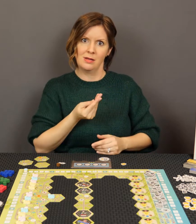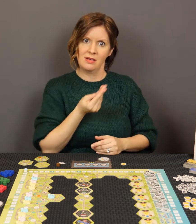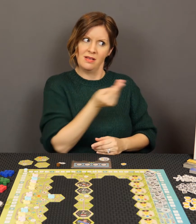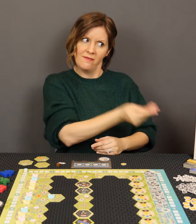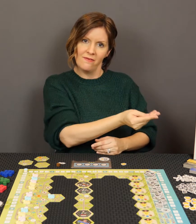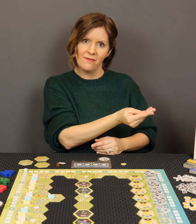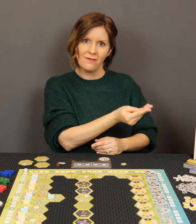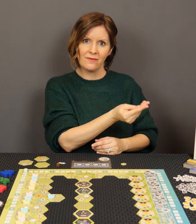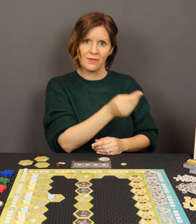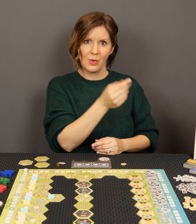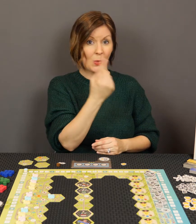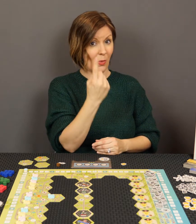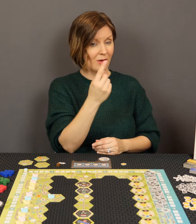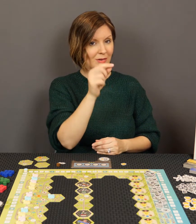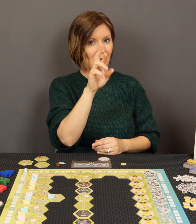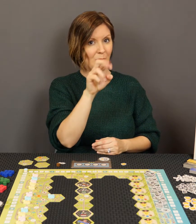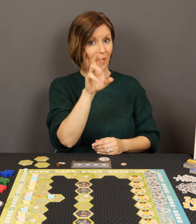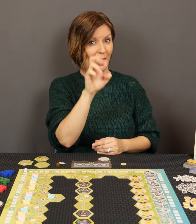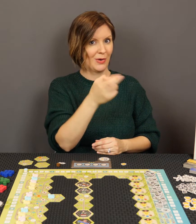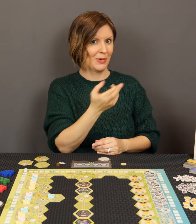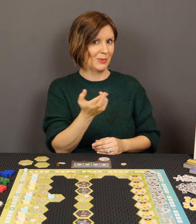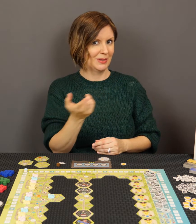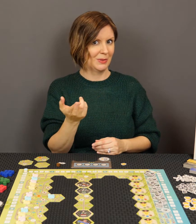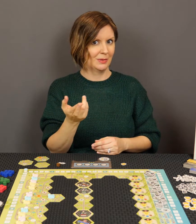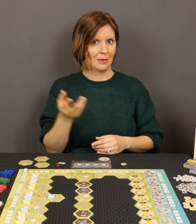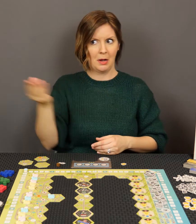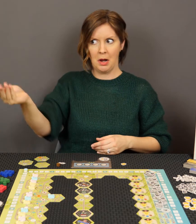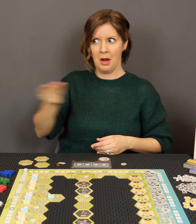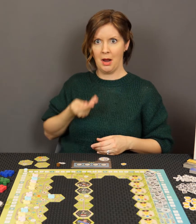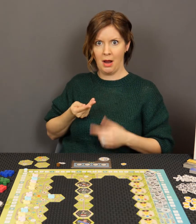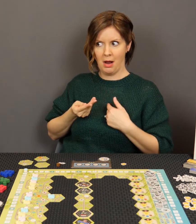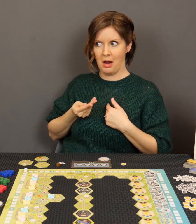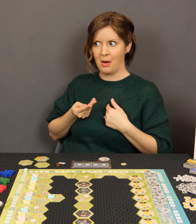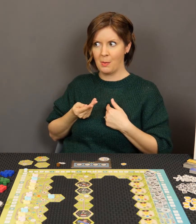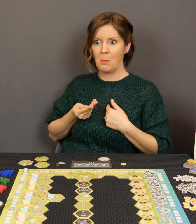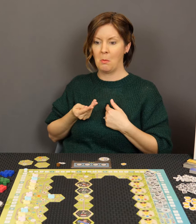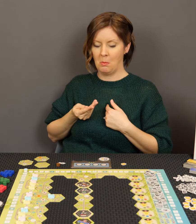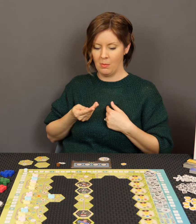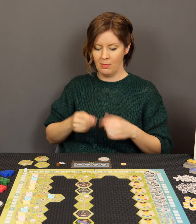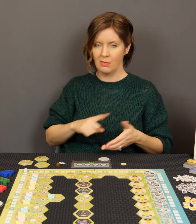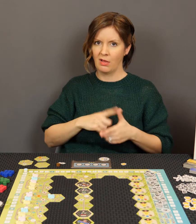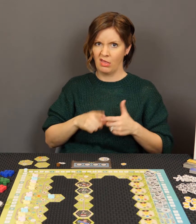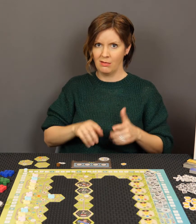have to give me 1 rare resource.